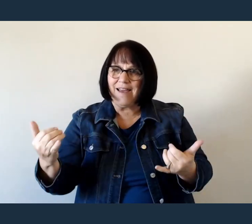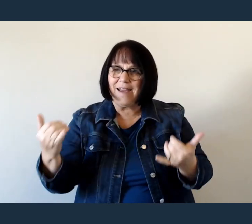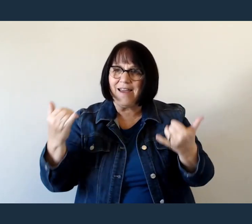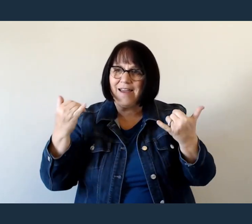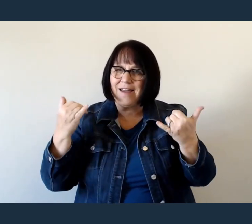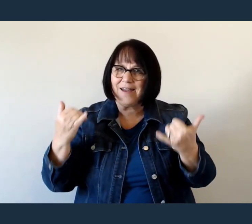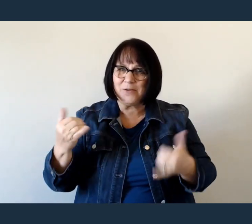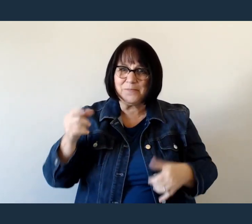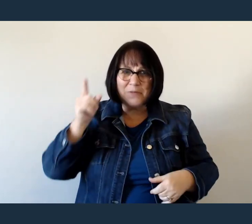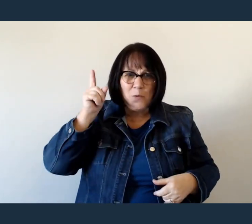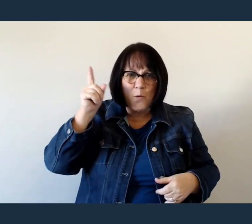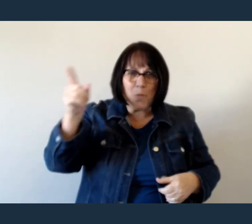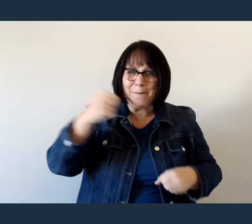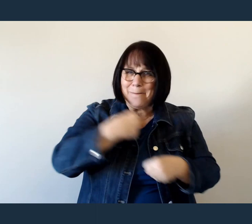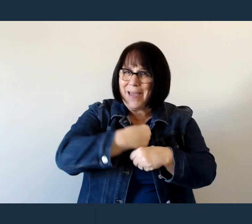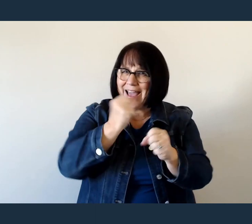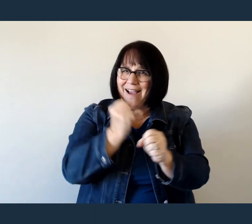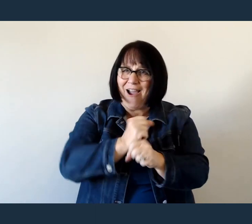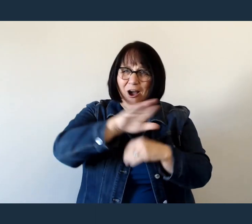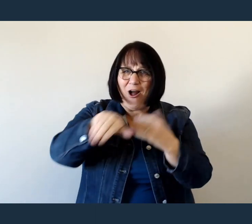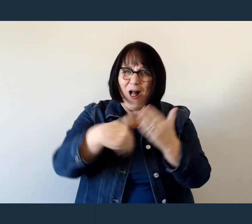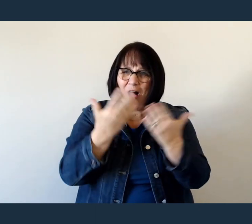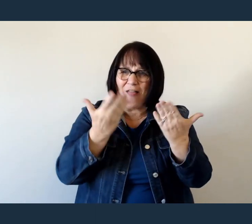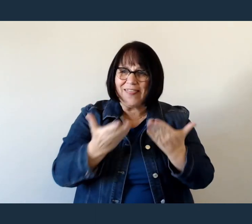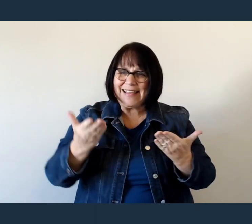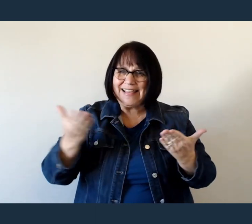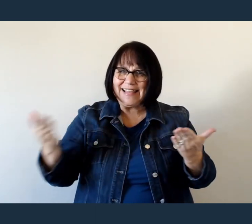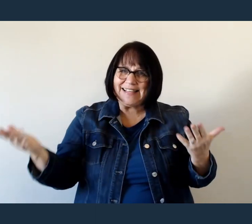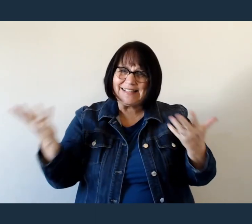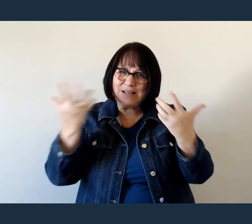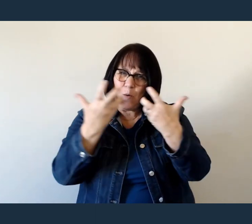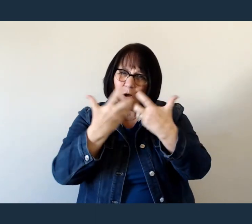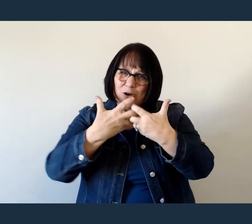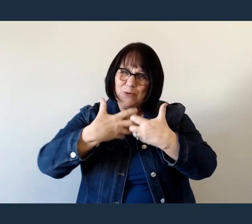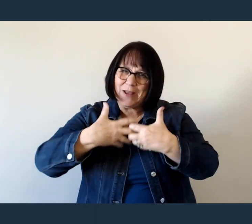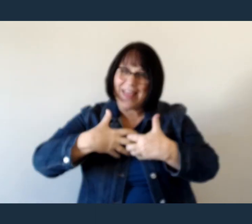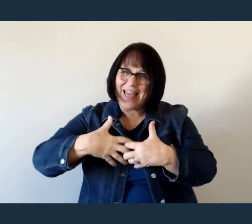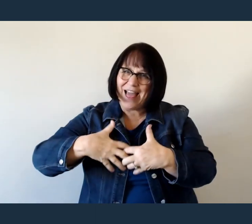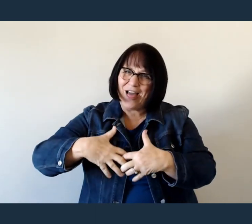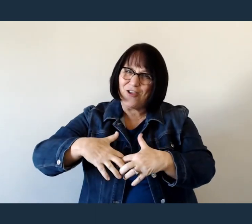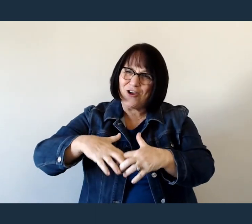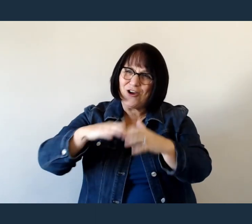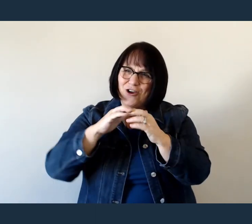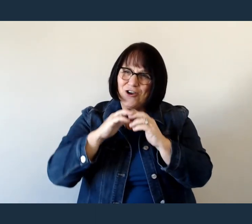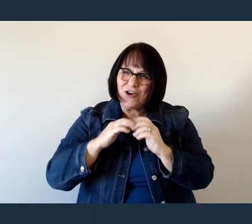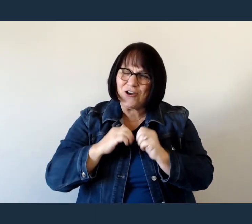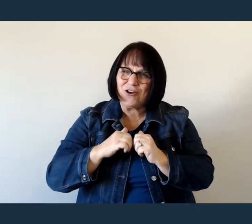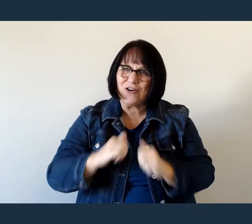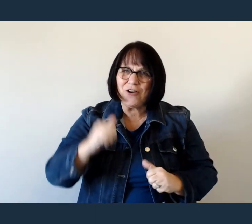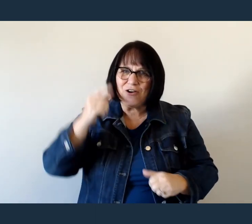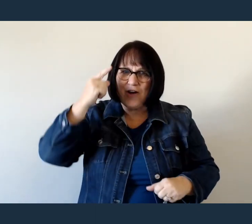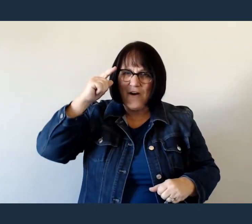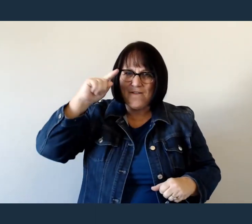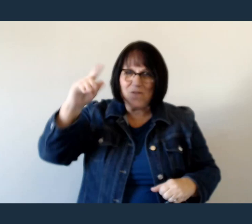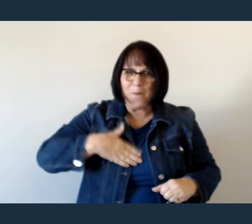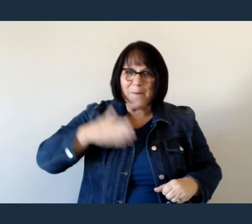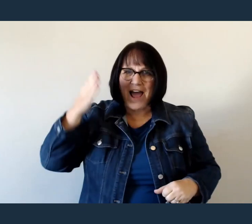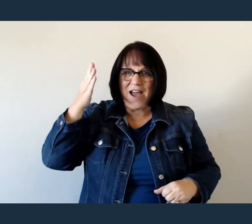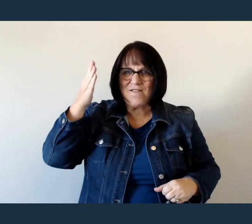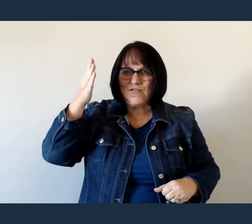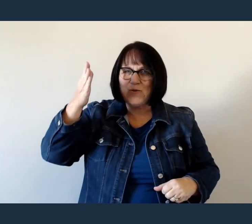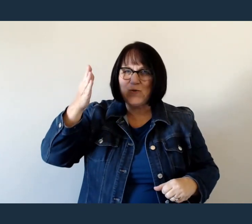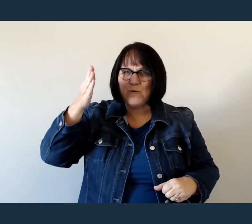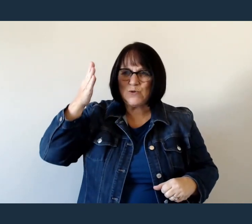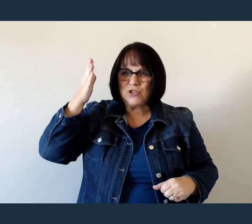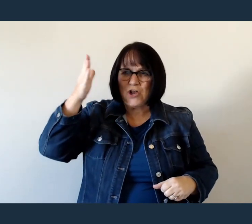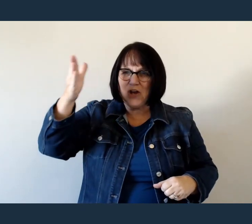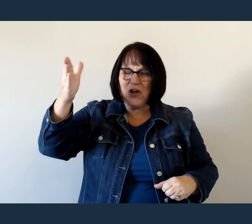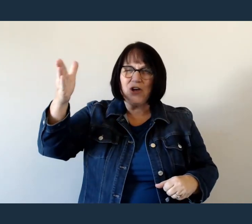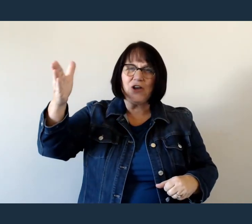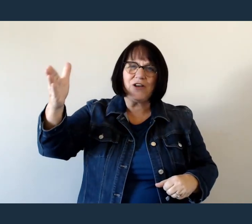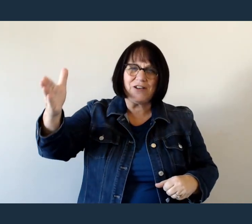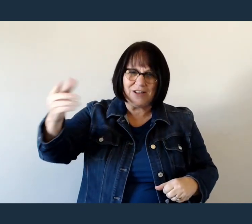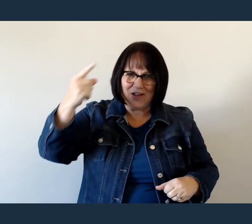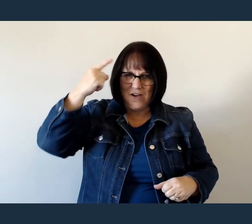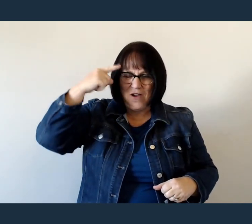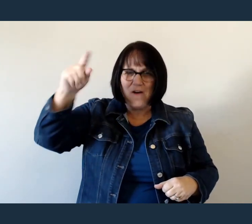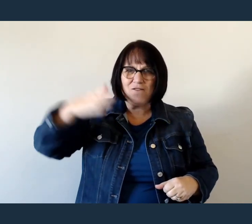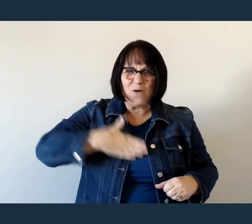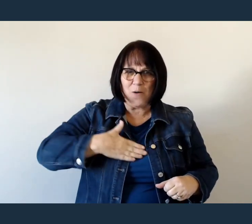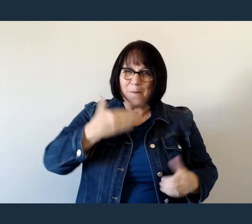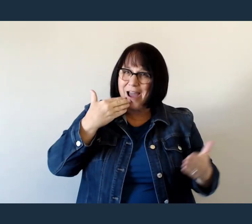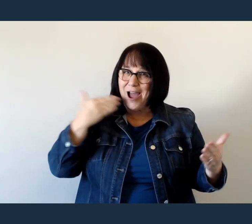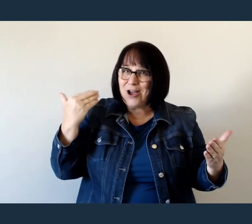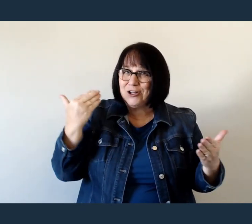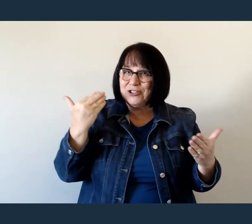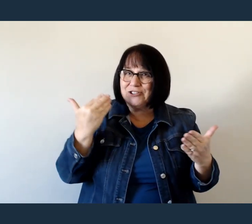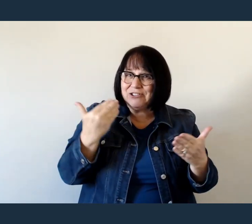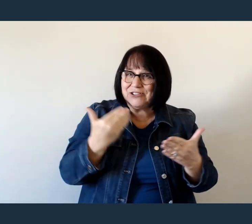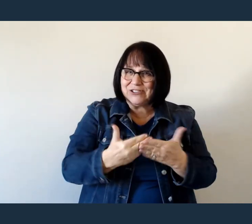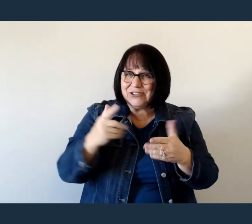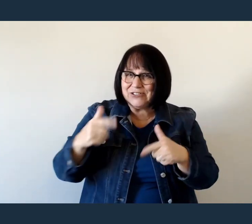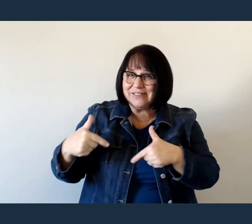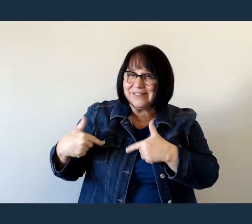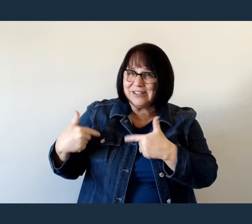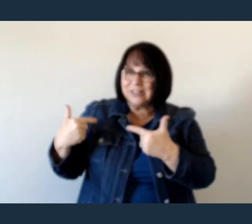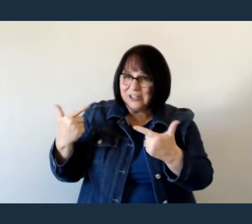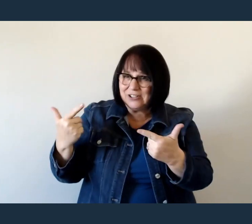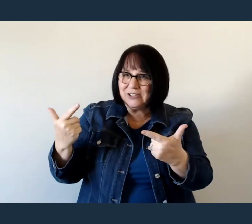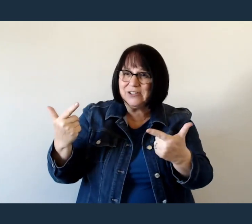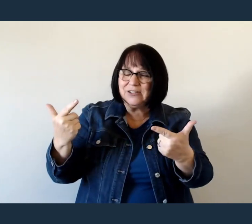You make all things work together For my future and for my good